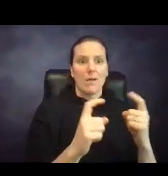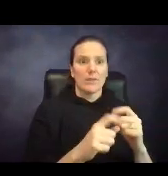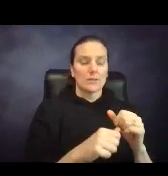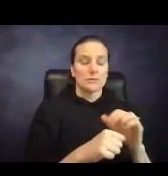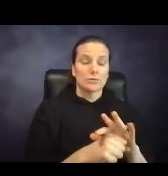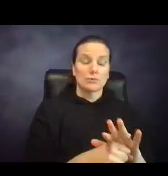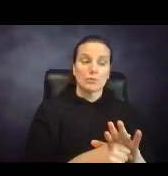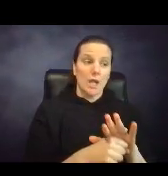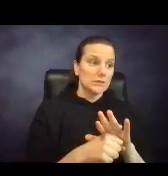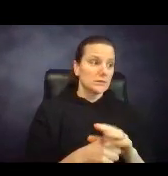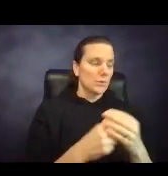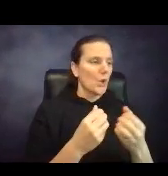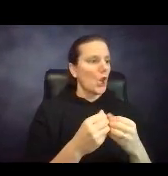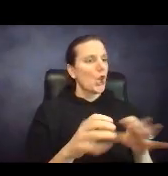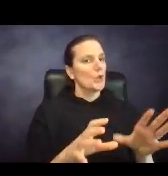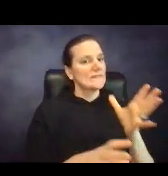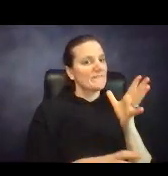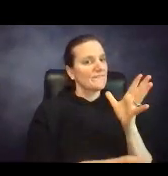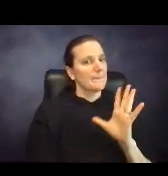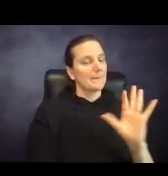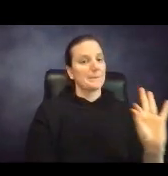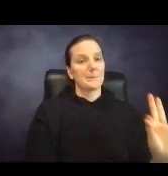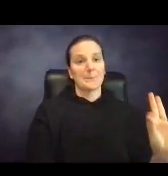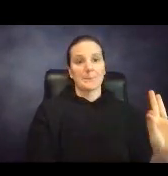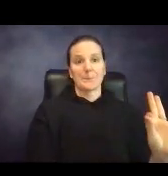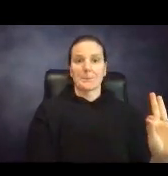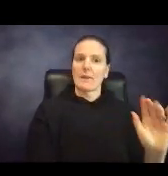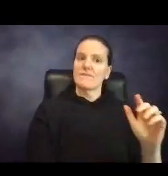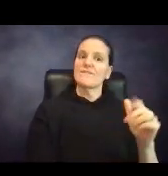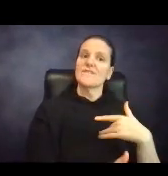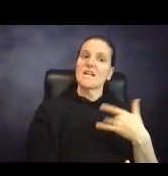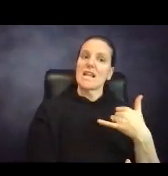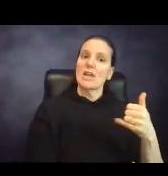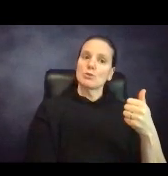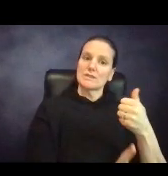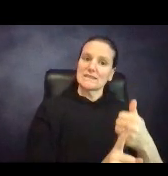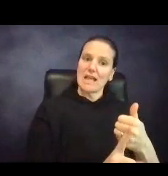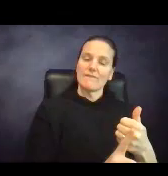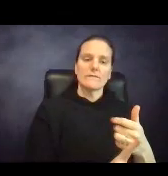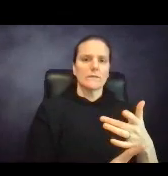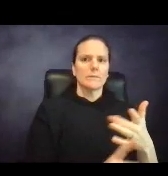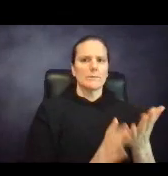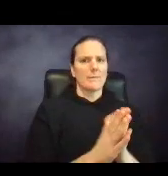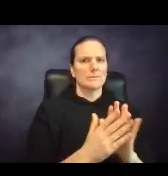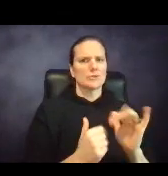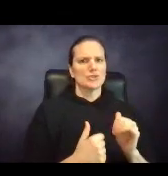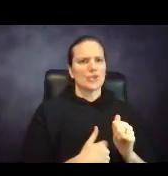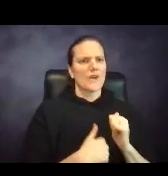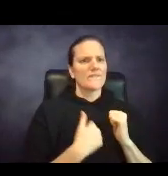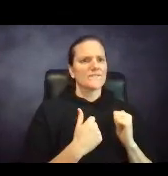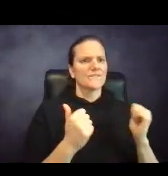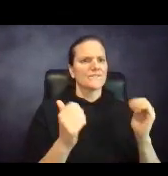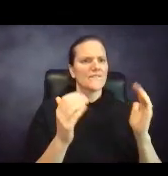to lose that femininity, that feeling like yourself we're just, we kind of just go into survival mode and like it's a stiffness